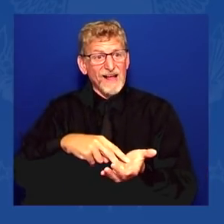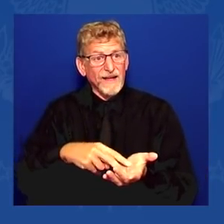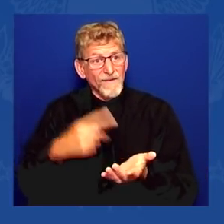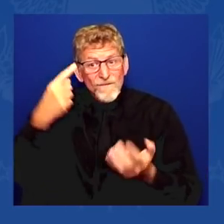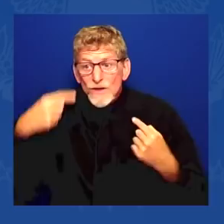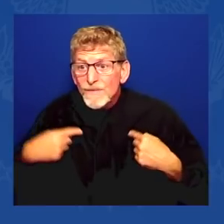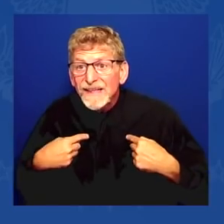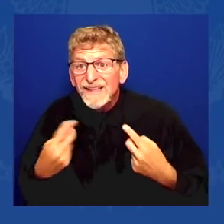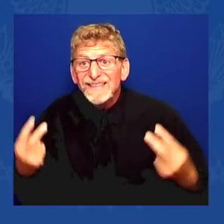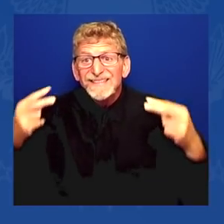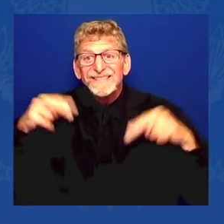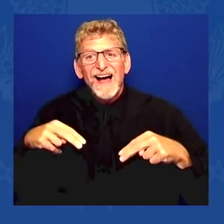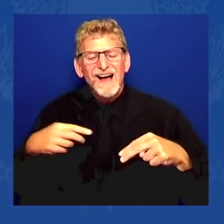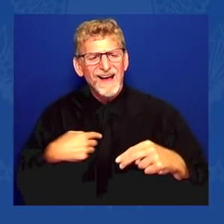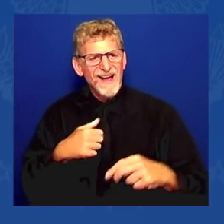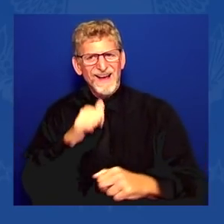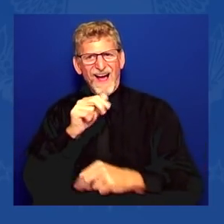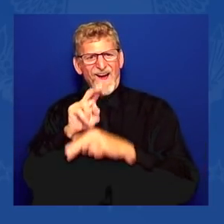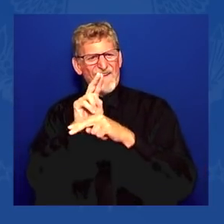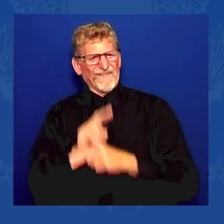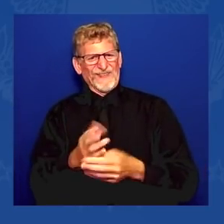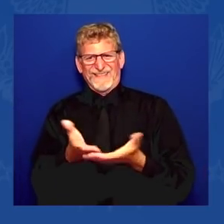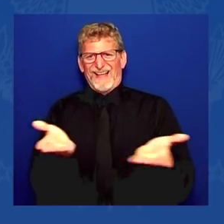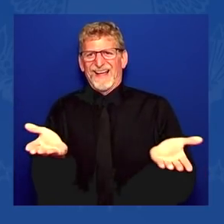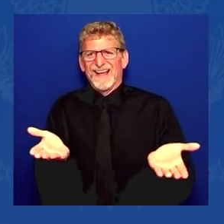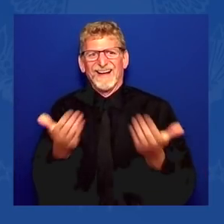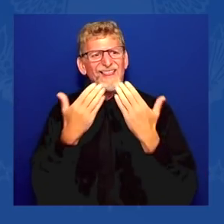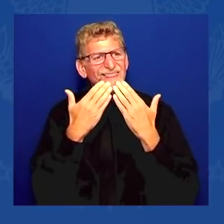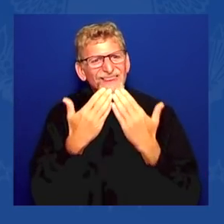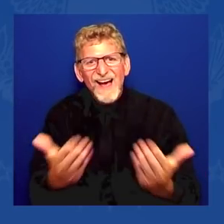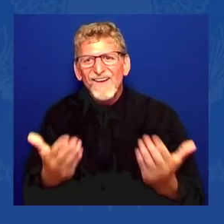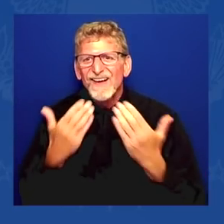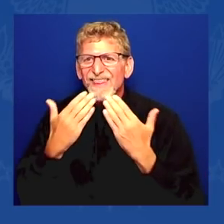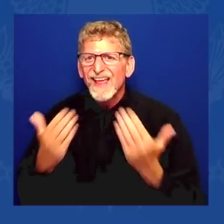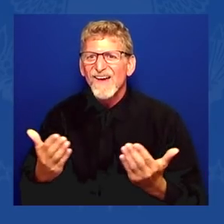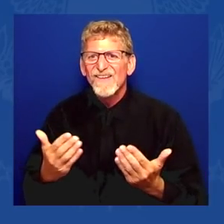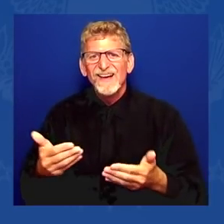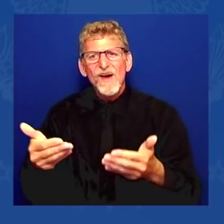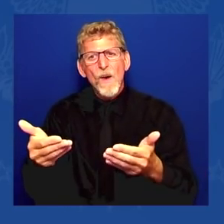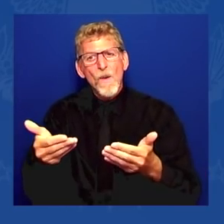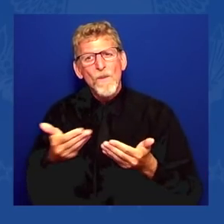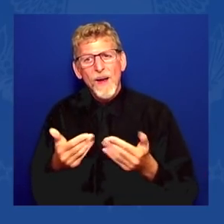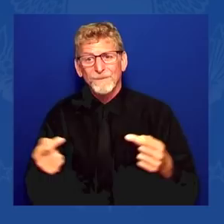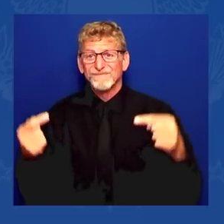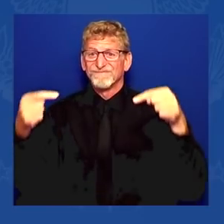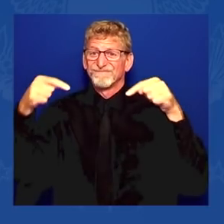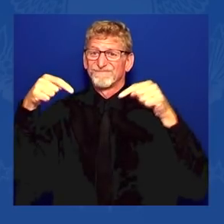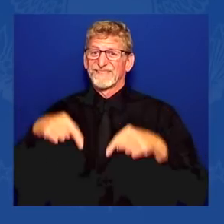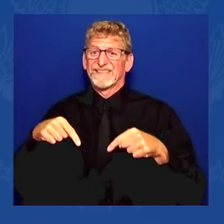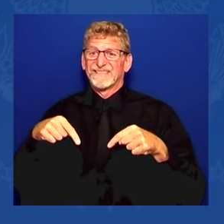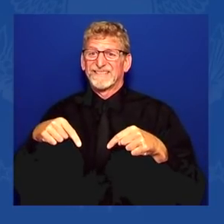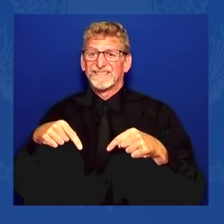Well, welcome to the adjunct to the White House here. The -- I'm about to sign into law three bills